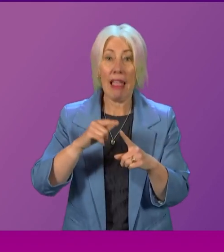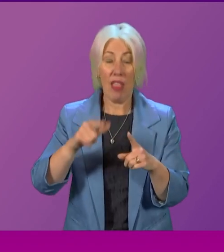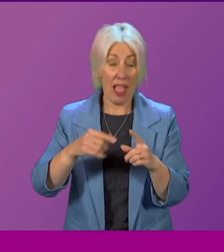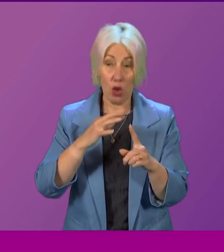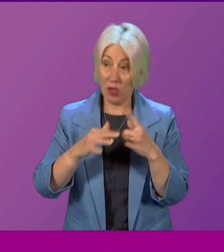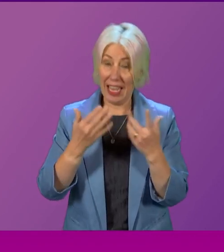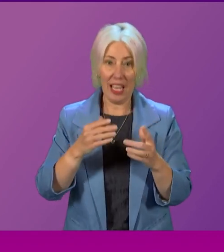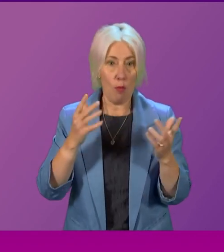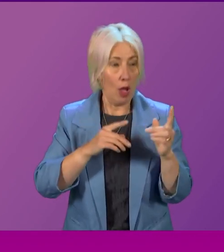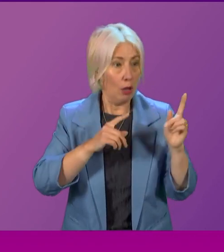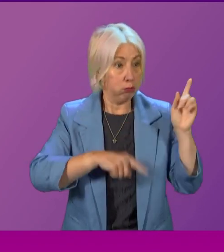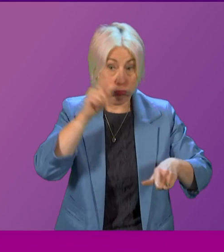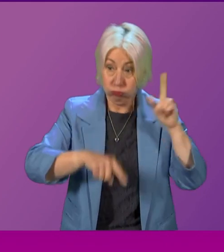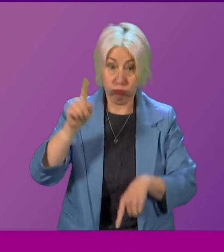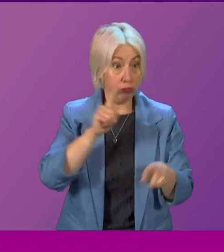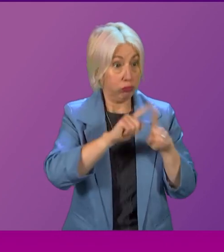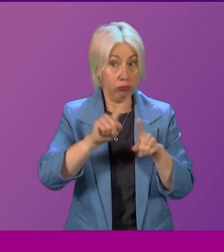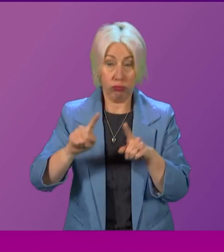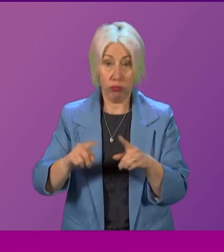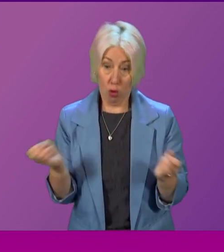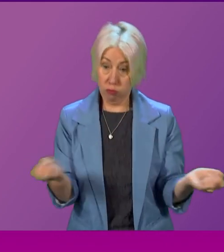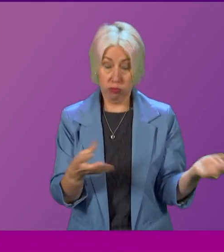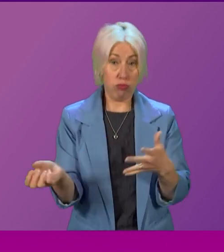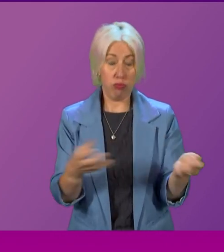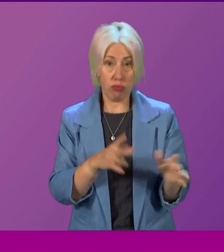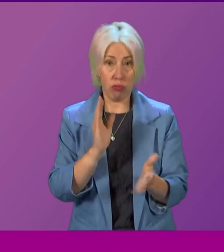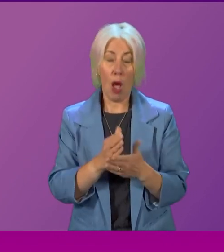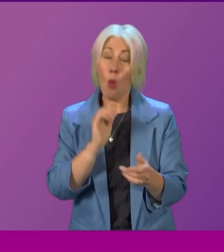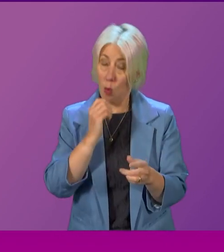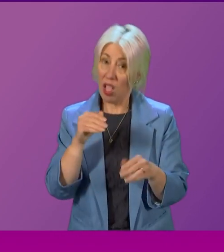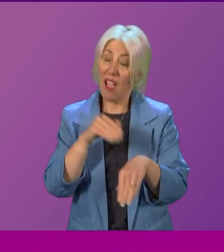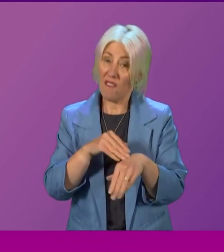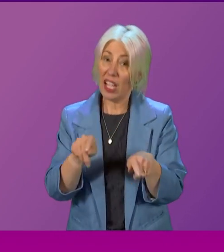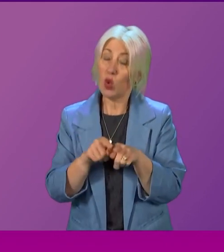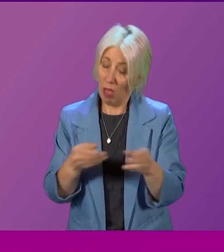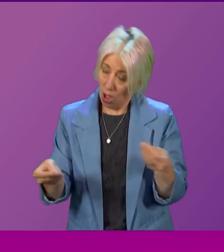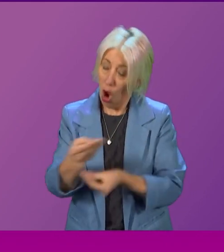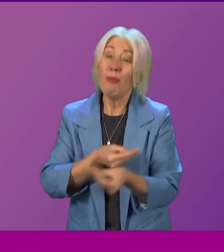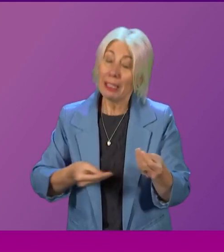and vibrant because of that contribution. It will have an adverse impact on our economy as well.